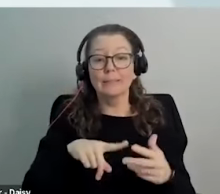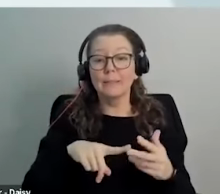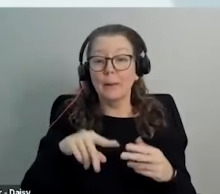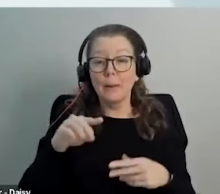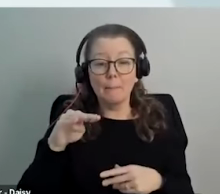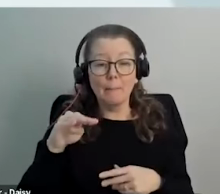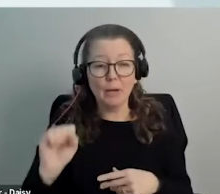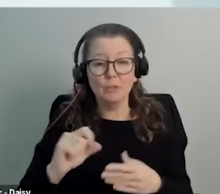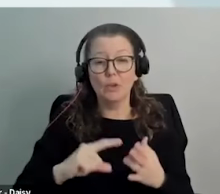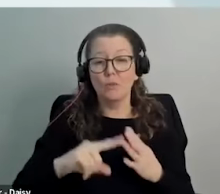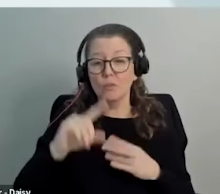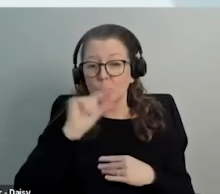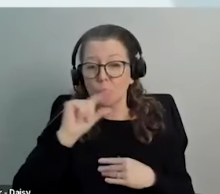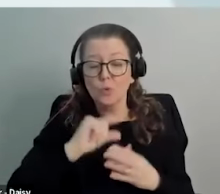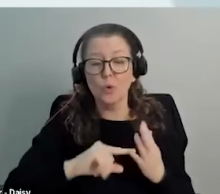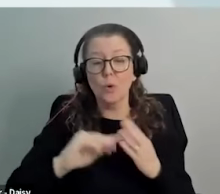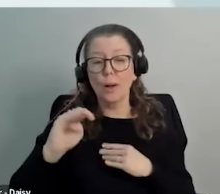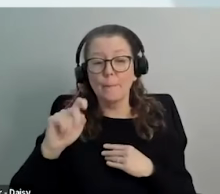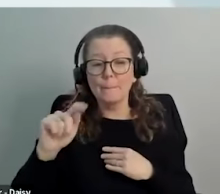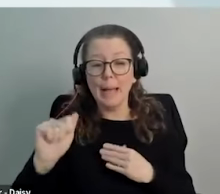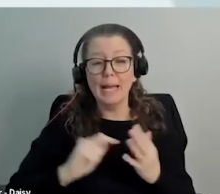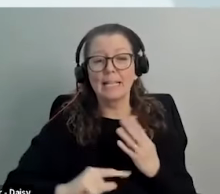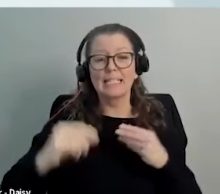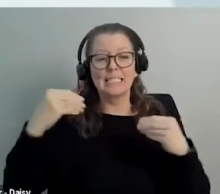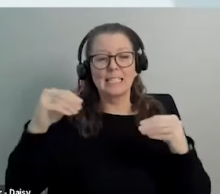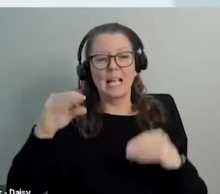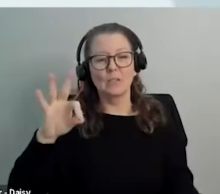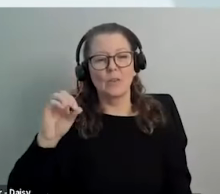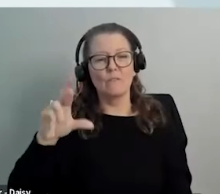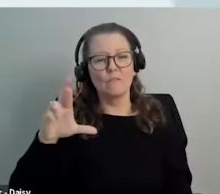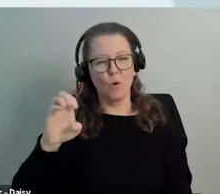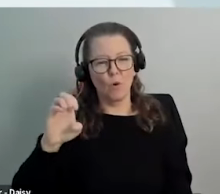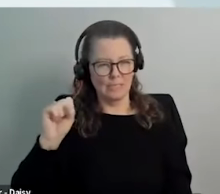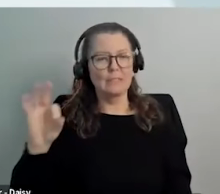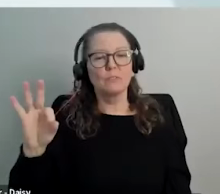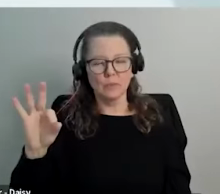Google, Meta, and Salesforce. So a big thank you to all of them.